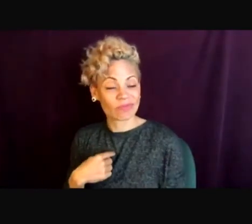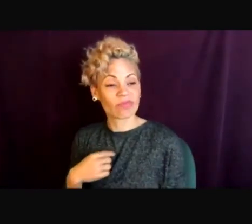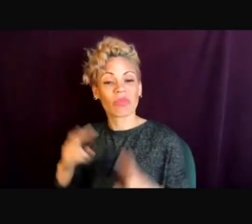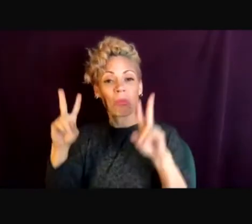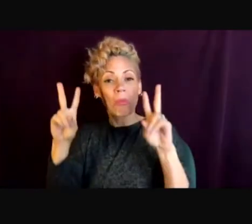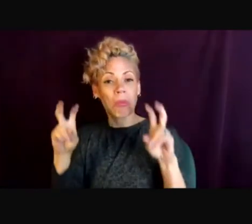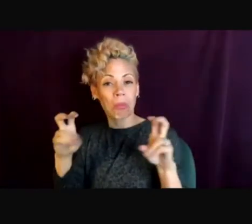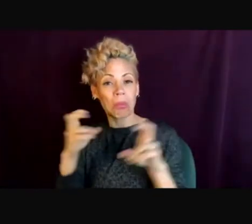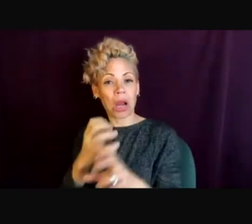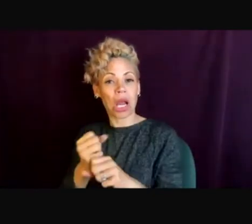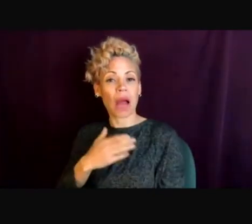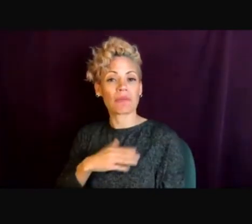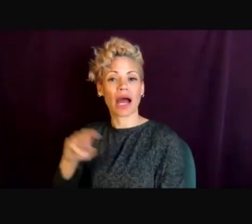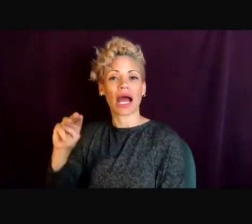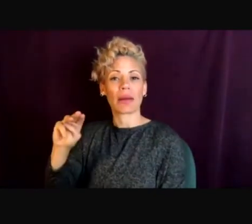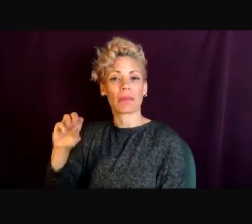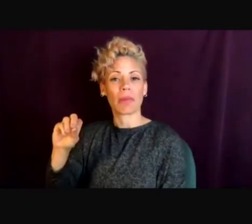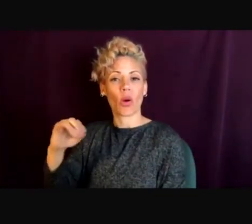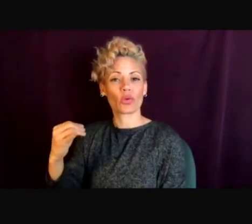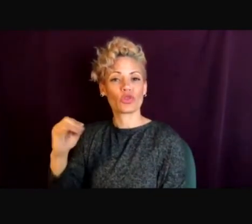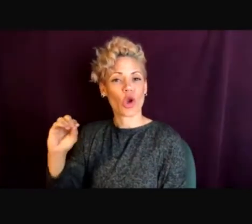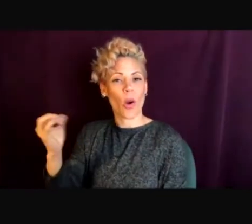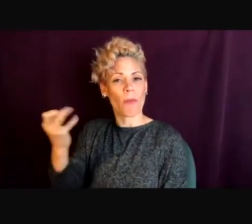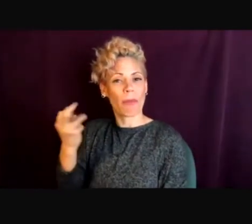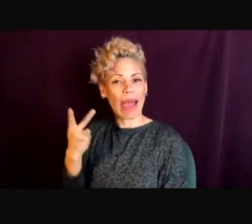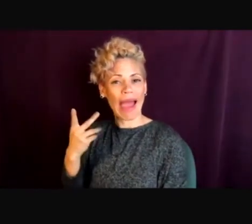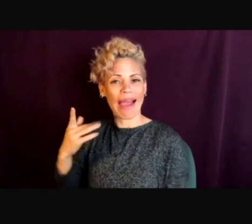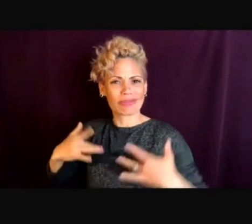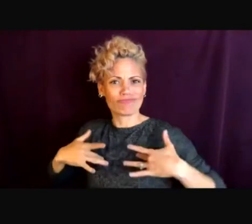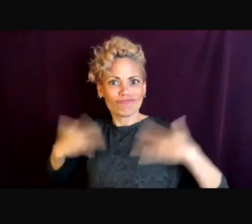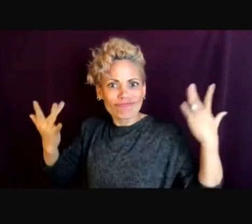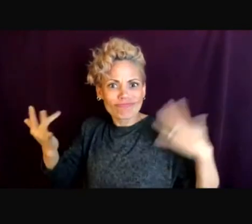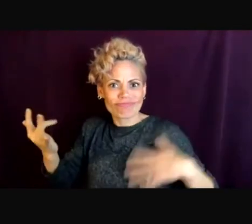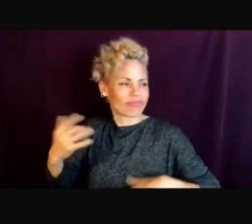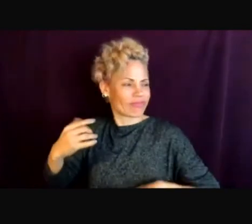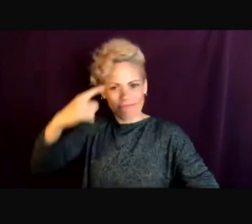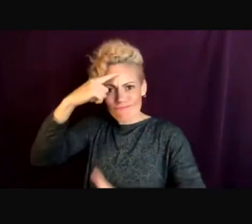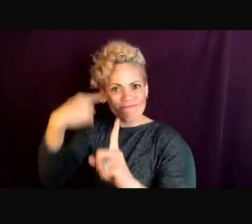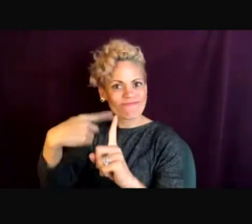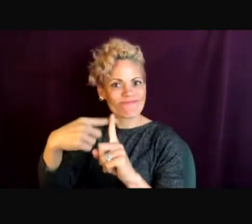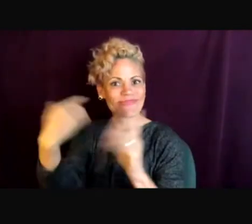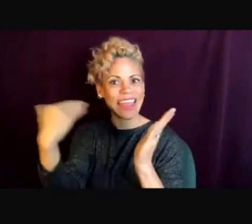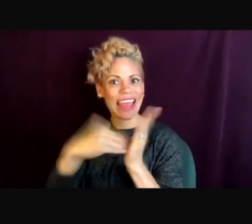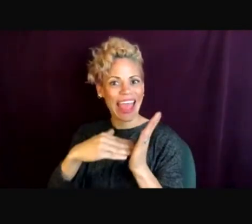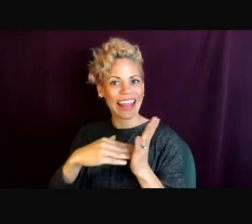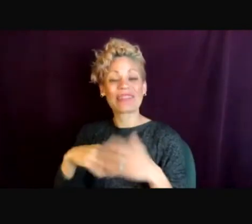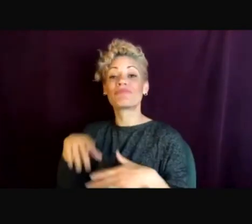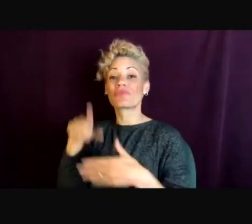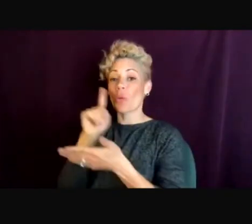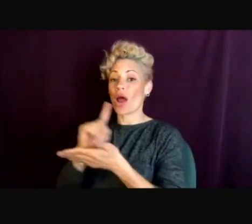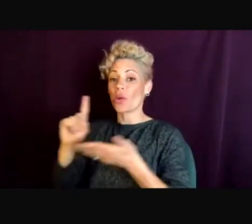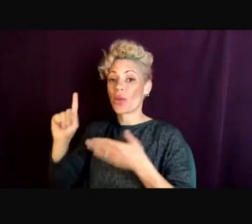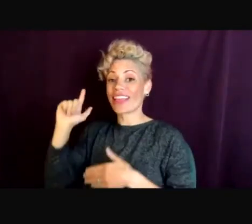I felt positive again. A week later, I got an opportunity to live with Bob Hope